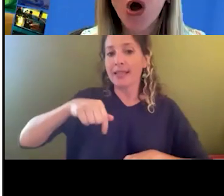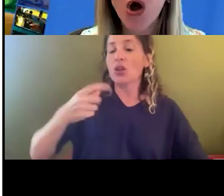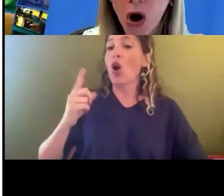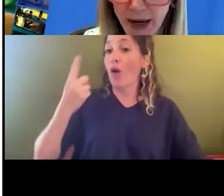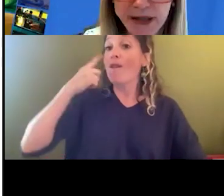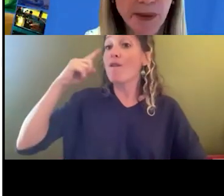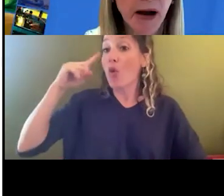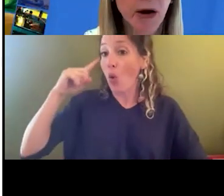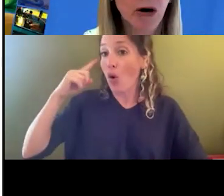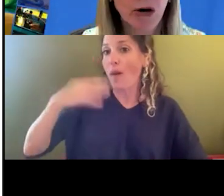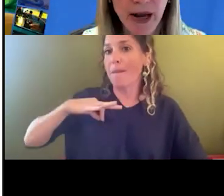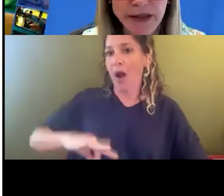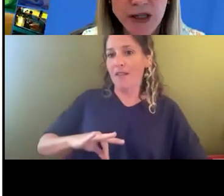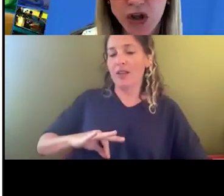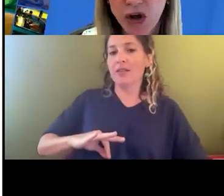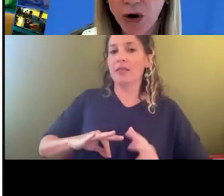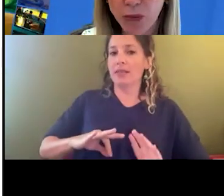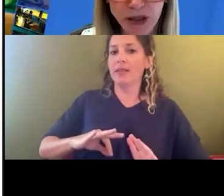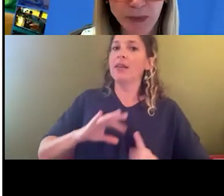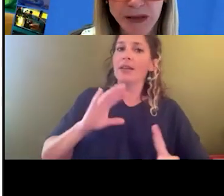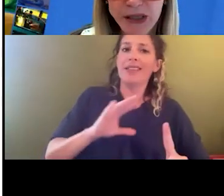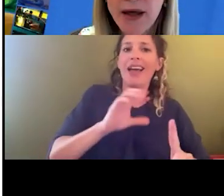our SBIR or STTR recipients,